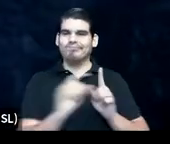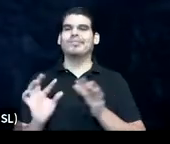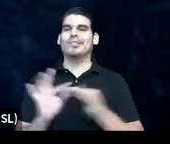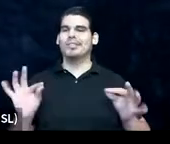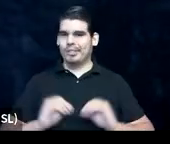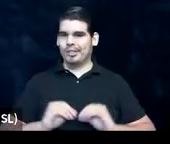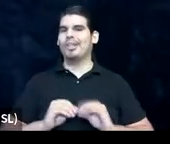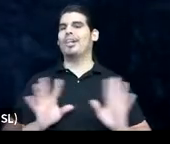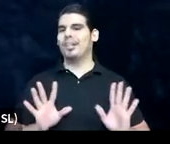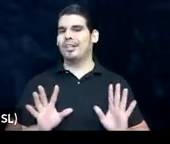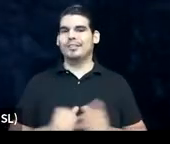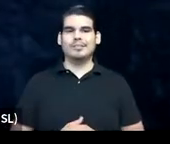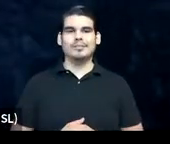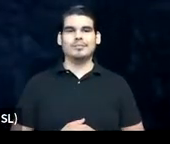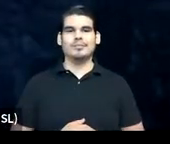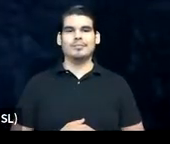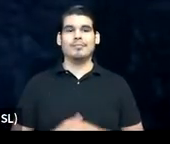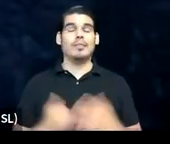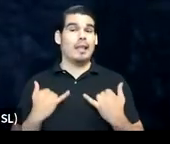earlier that maybe you want to collaborate with other students on